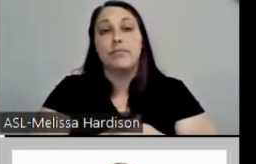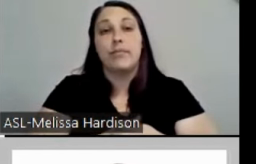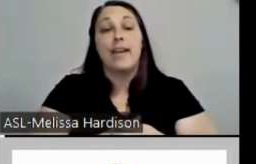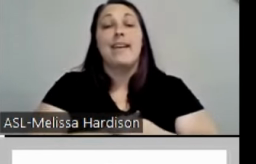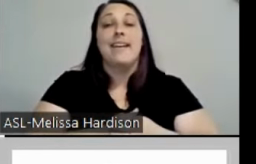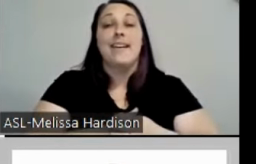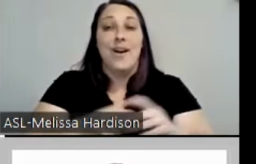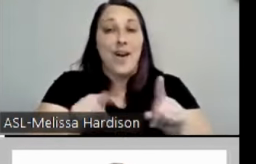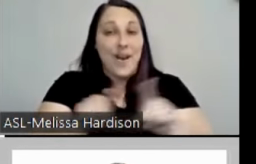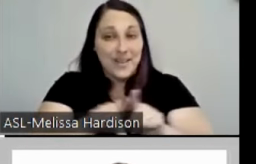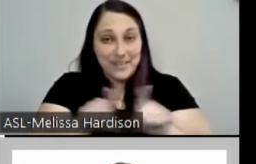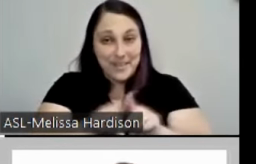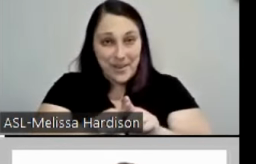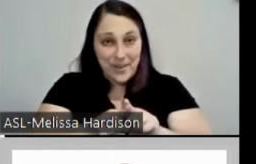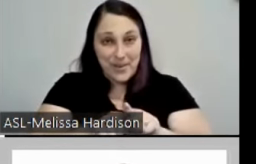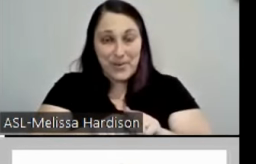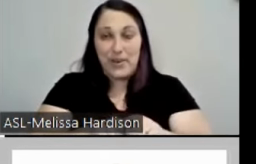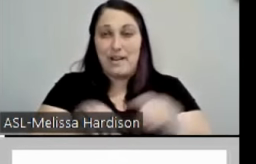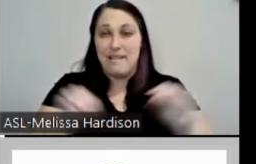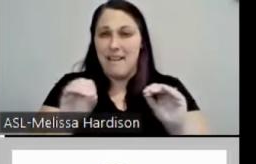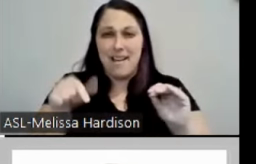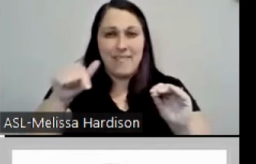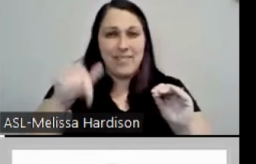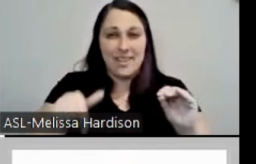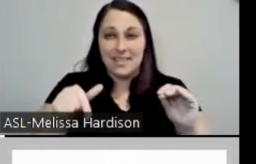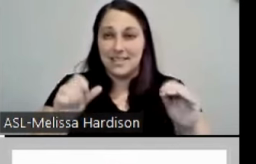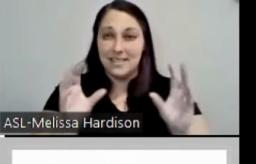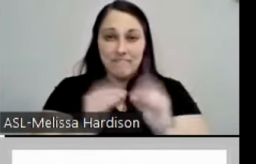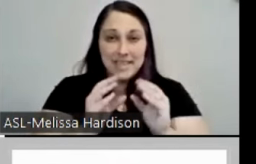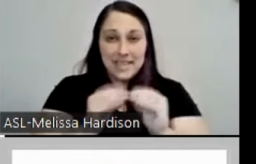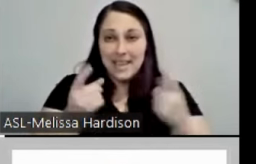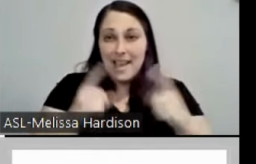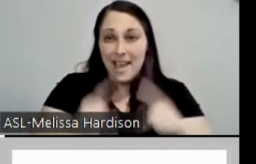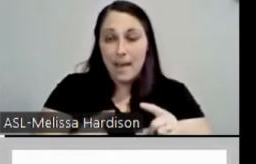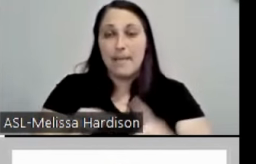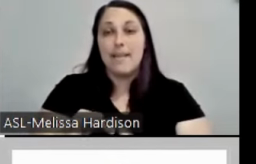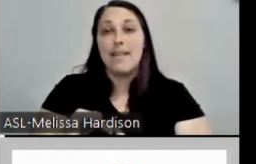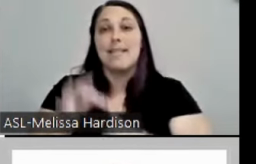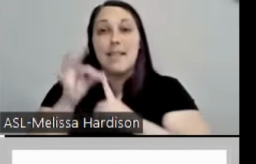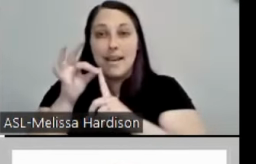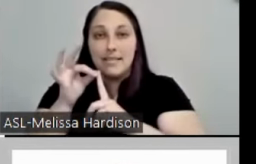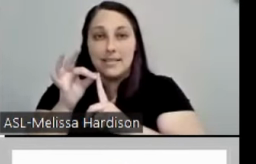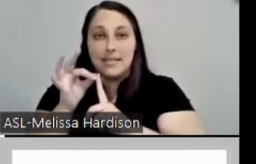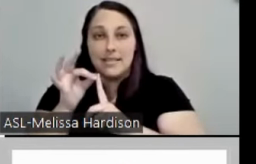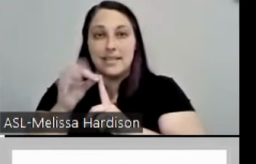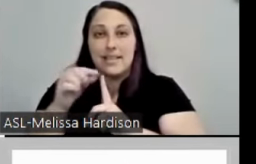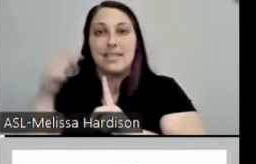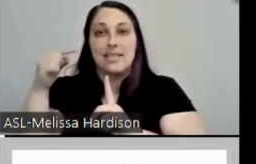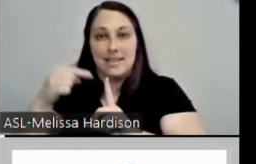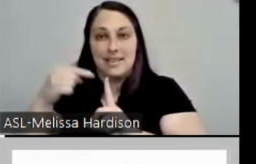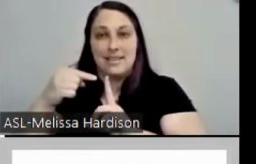To meet the durable needs of Iowans, really our partnership and connection started way before that time.